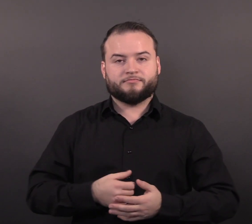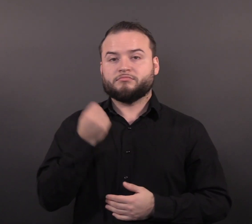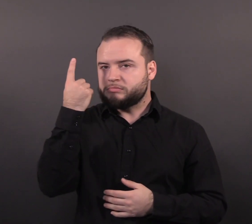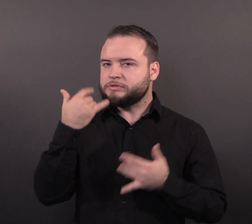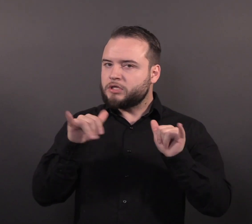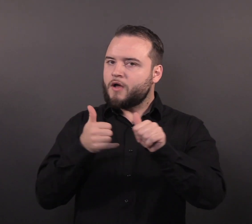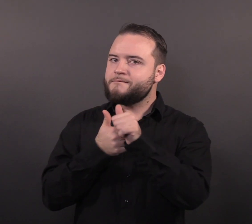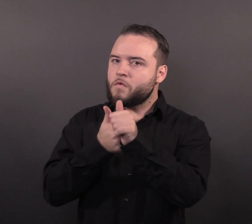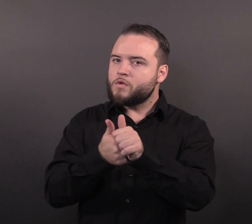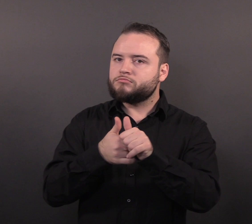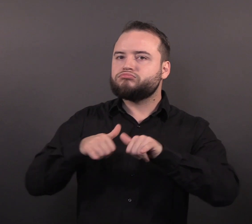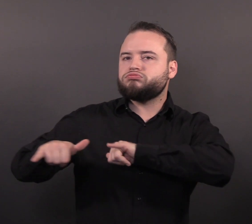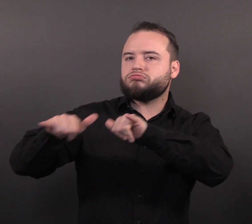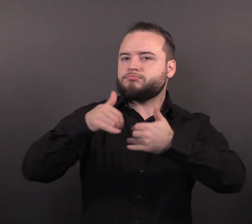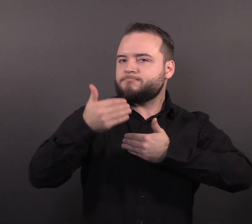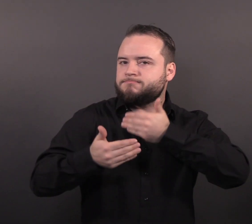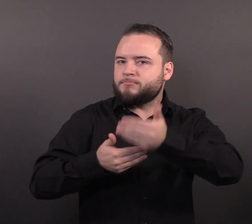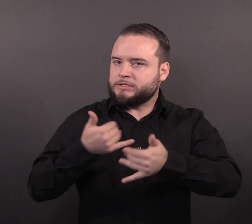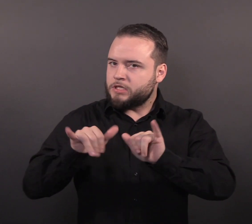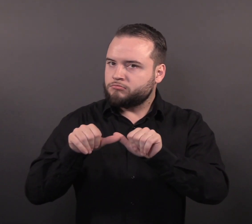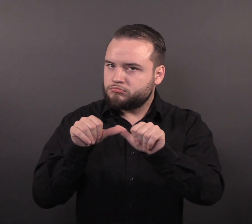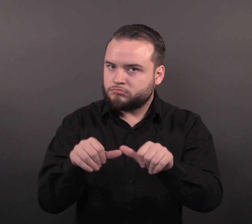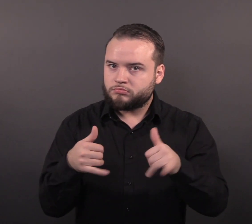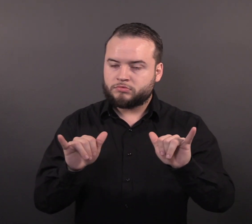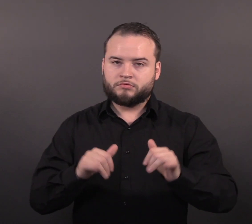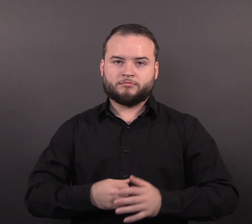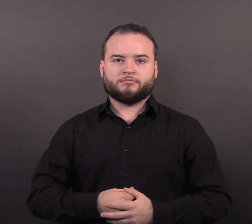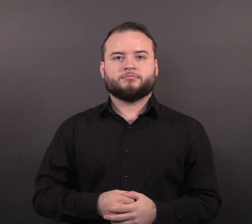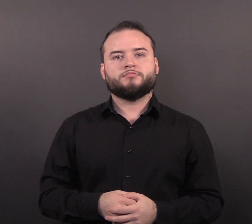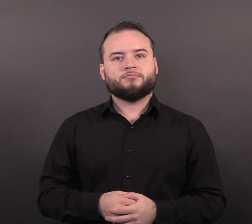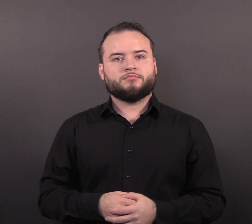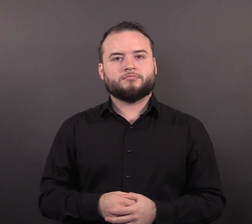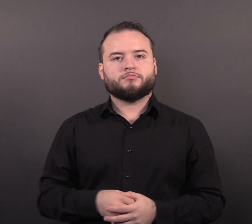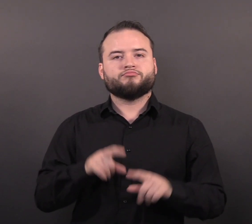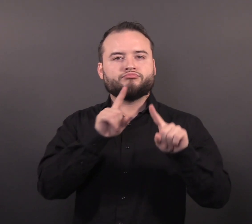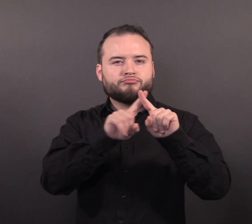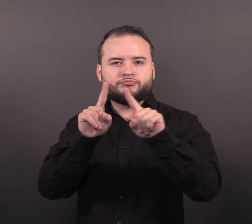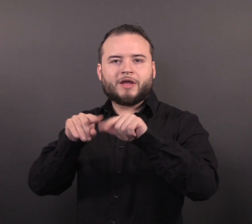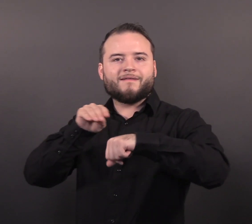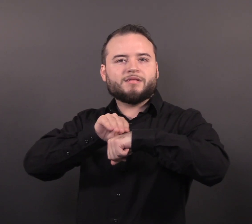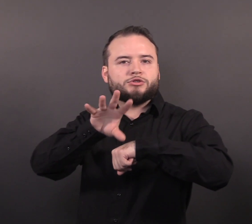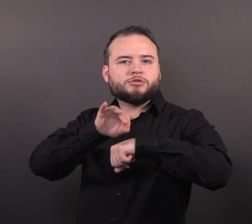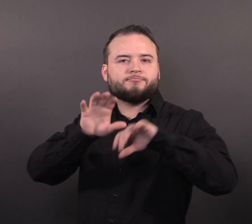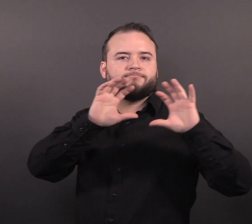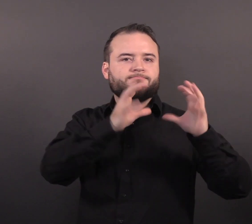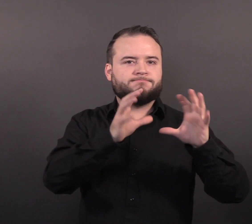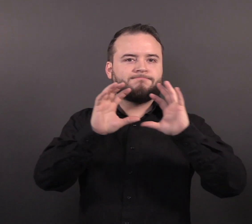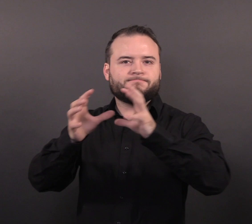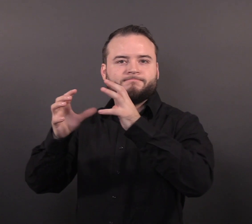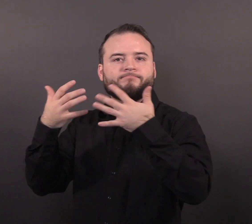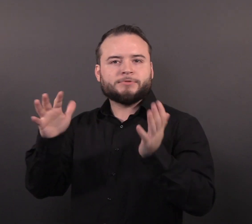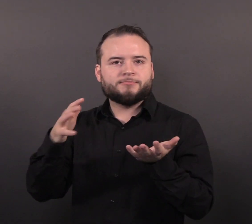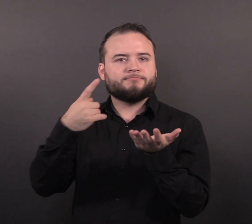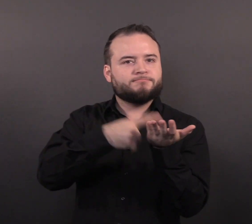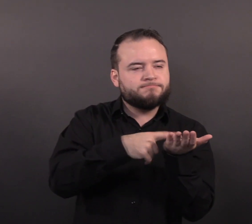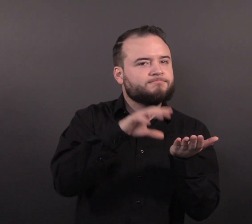Various advisory bodies were heard during the consultation process, including experts from the